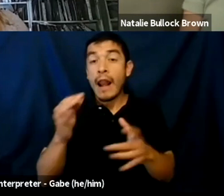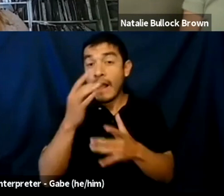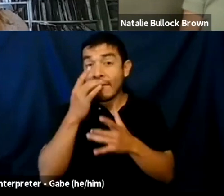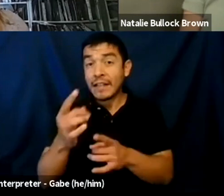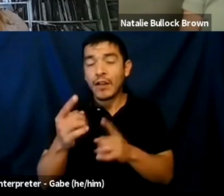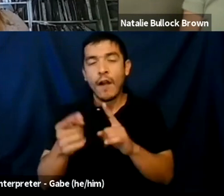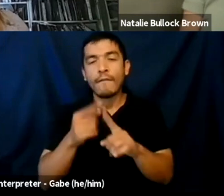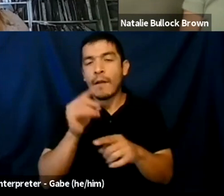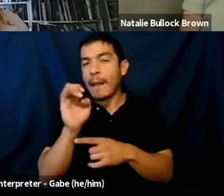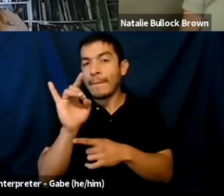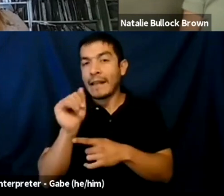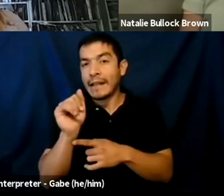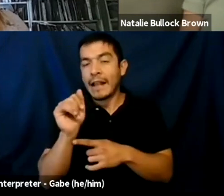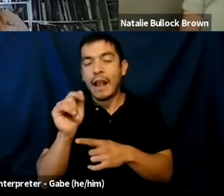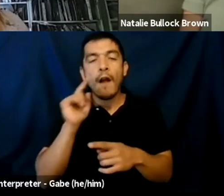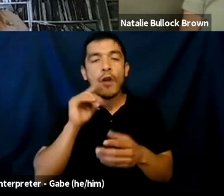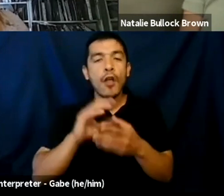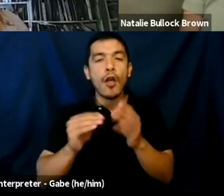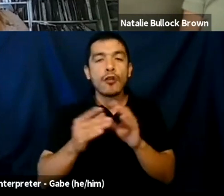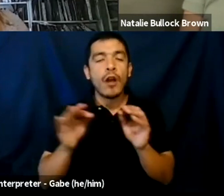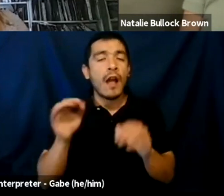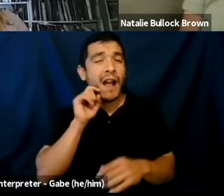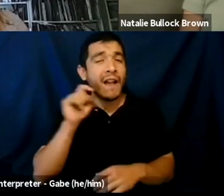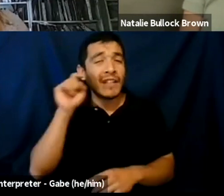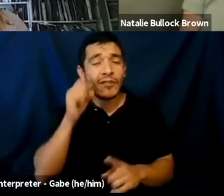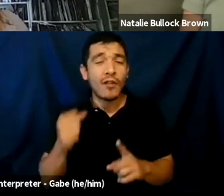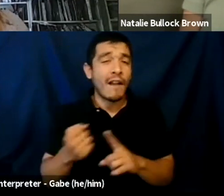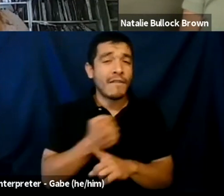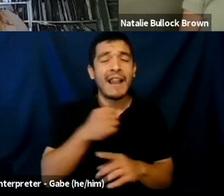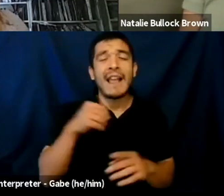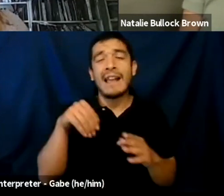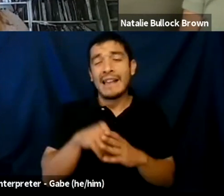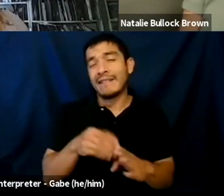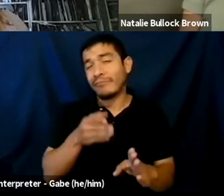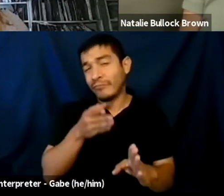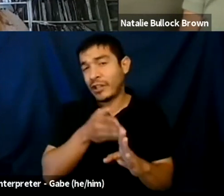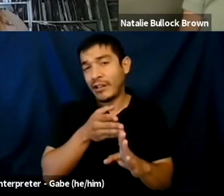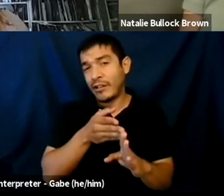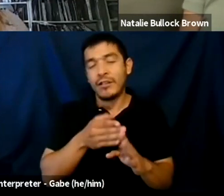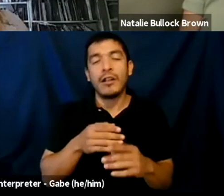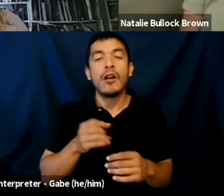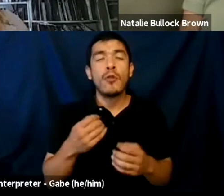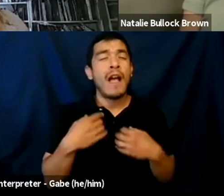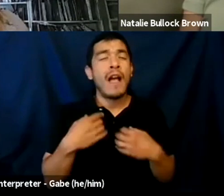in the stories of sexual violence in particular. So, there are many crimes of atrocities.